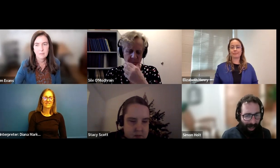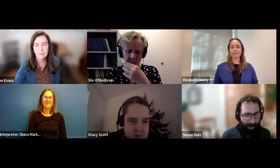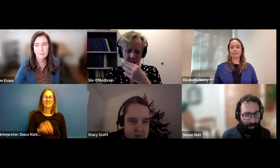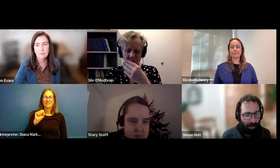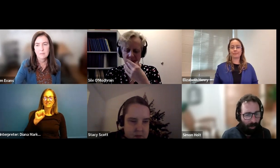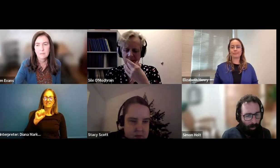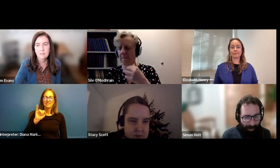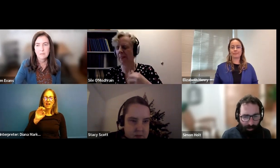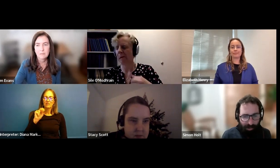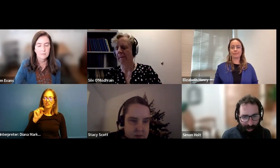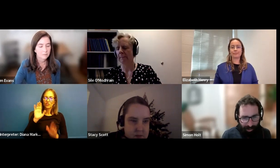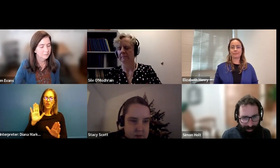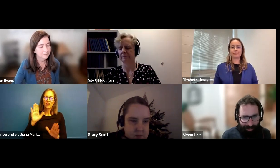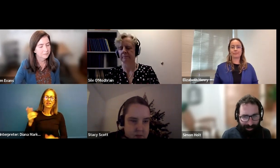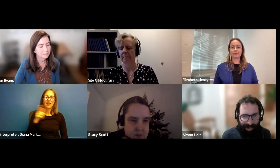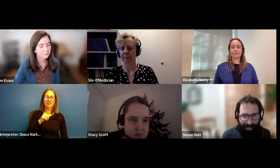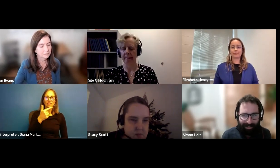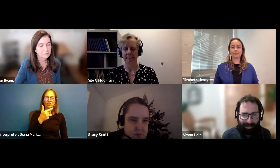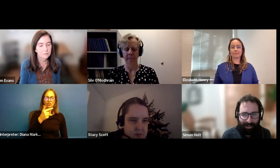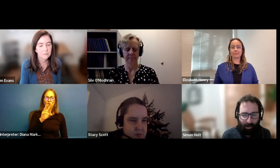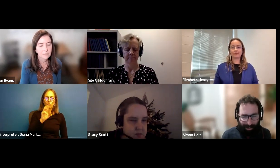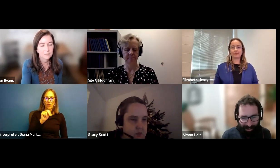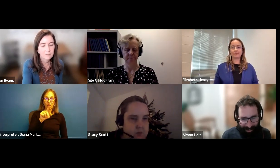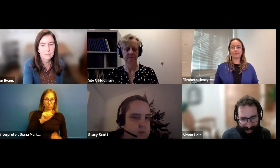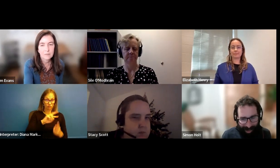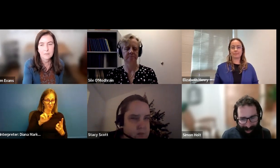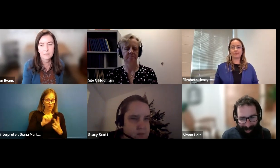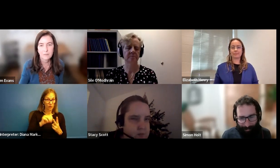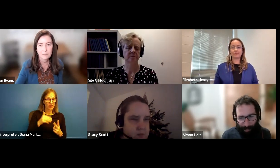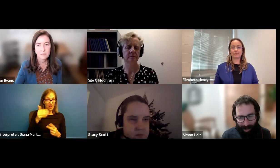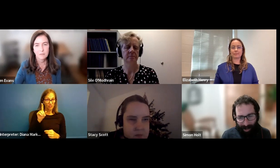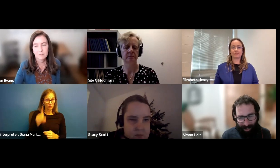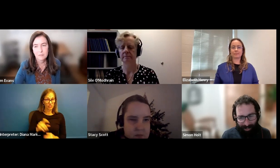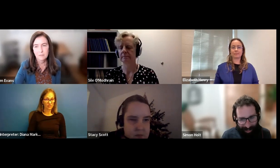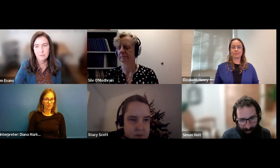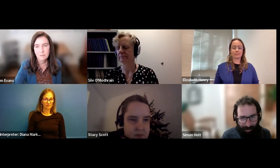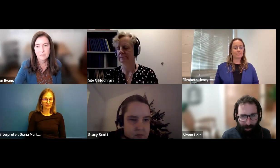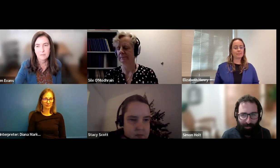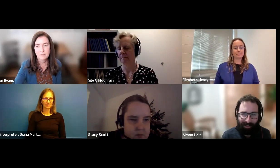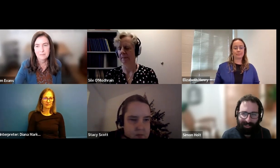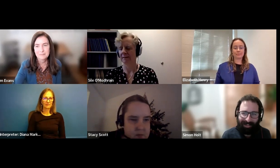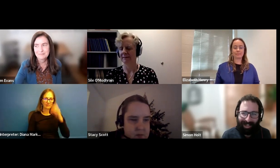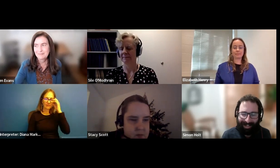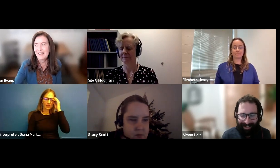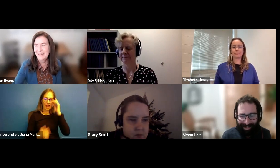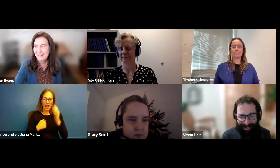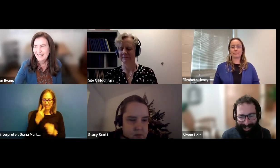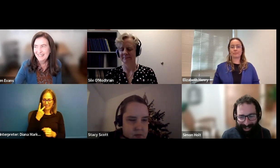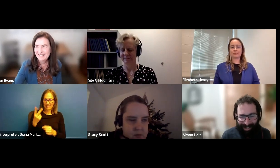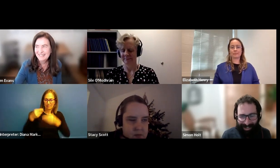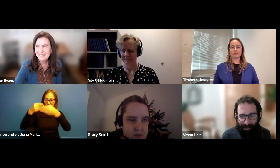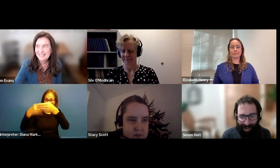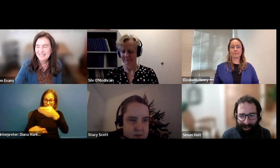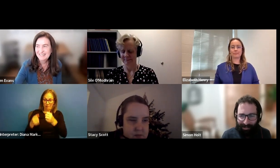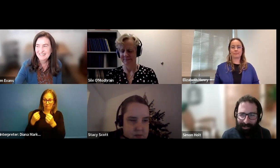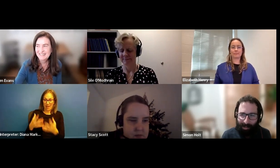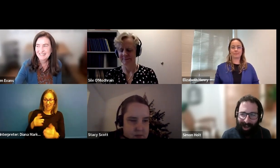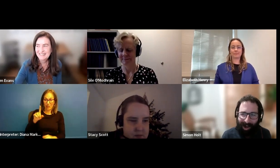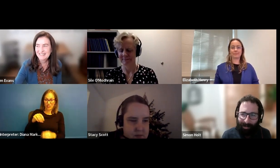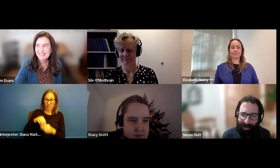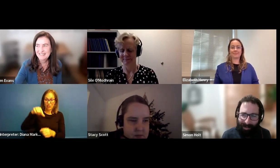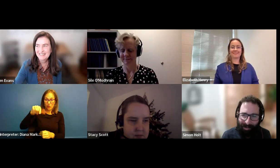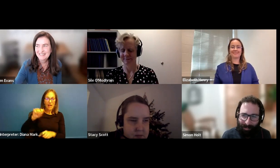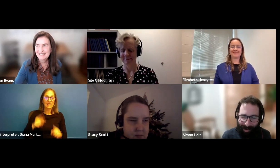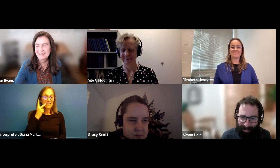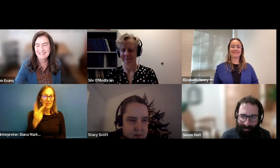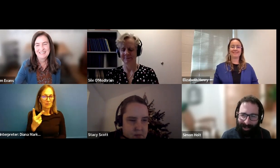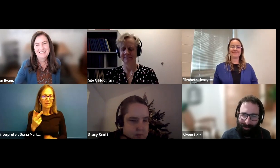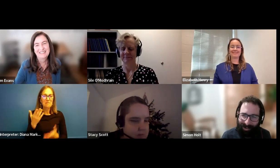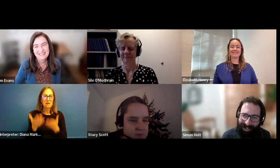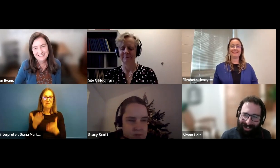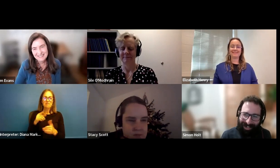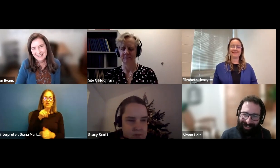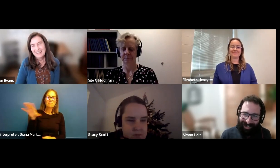Simon Holt: Um, Gwen, Would you like to us the next question. Um, I can tell. There are a lot of questions in in in the Q. A. I can't see what they are, but maybe you might want to pick one.